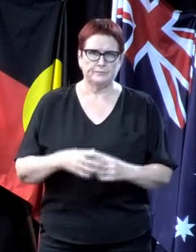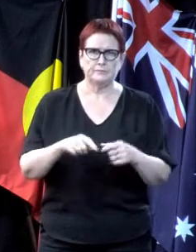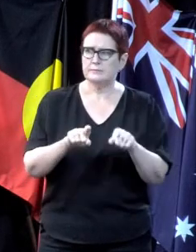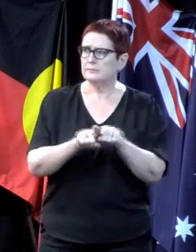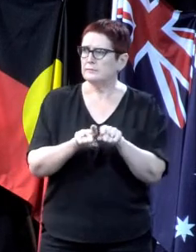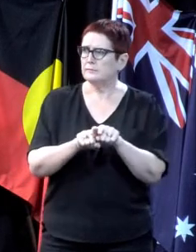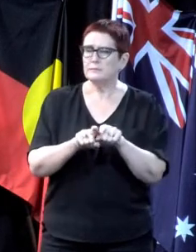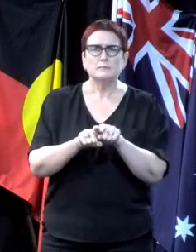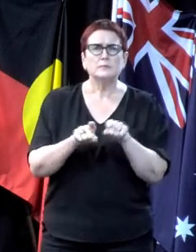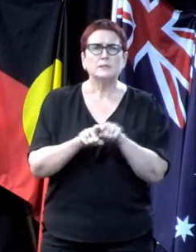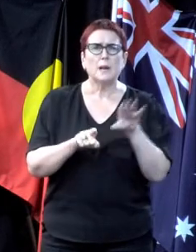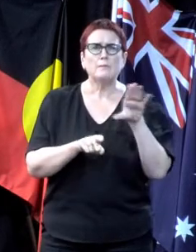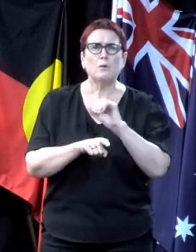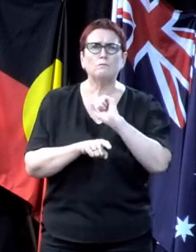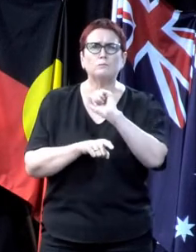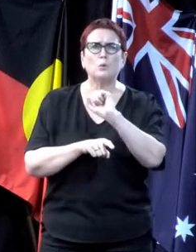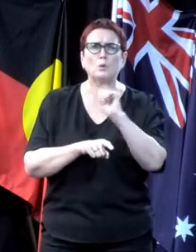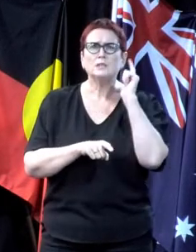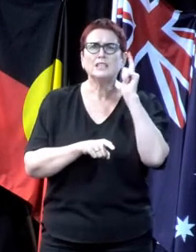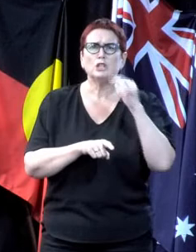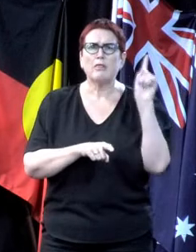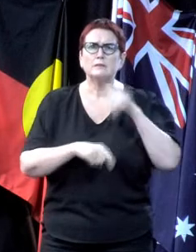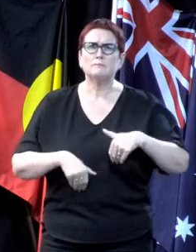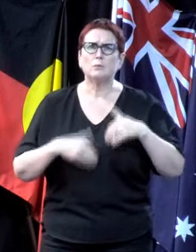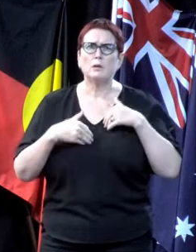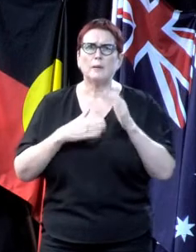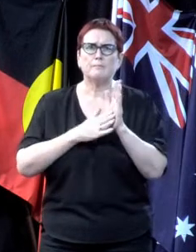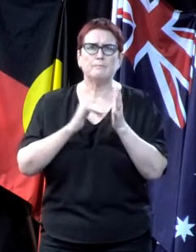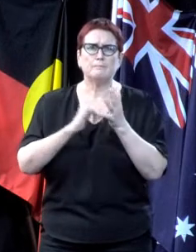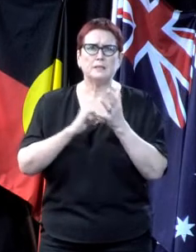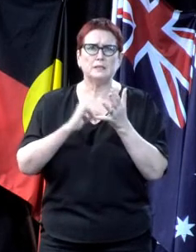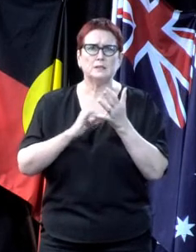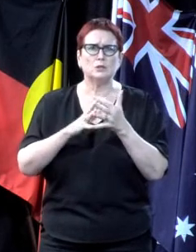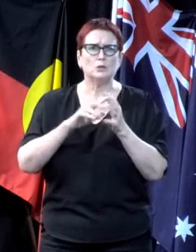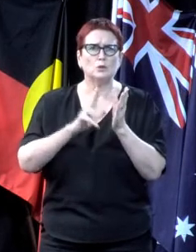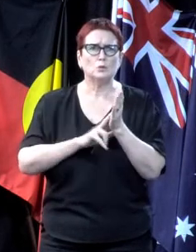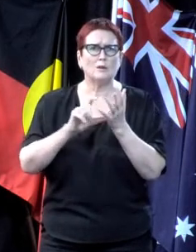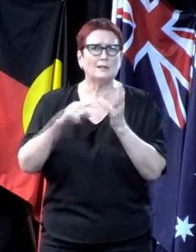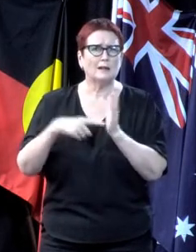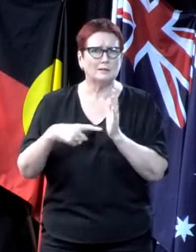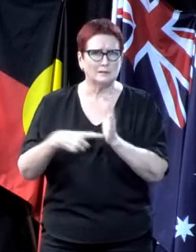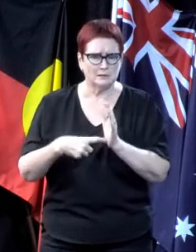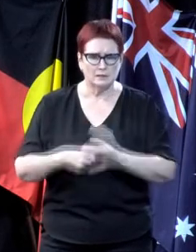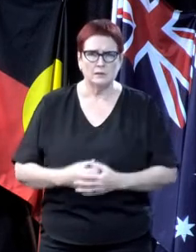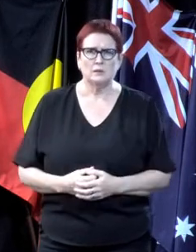morning with respect to the challenges presented by that process. Was there anything in addition to what Ms Swancutt mentioned that you wanted to